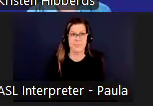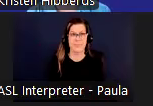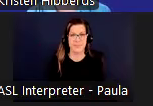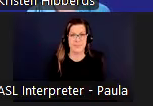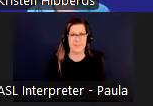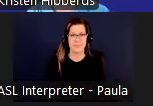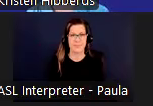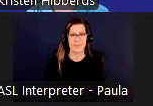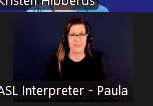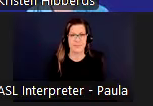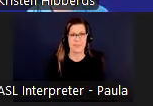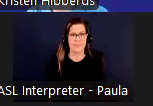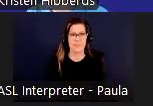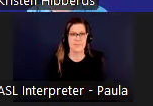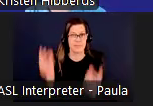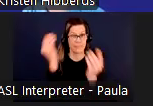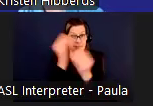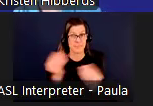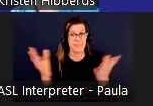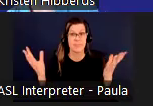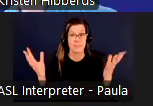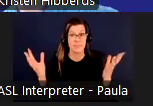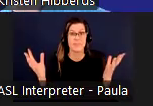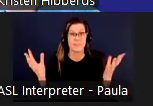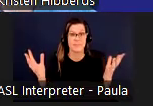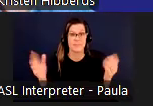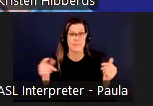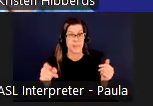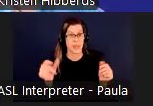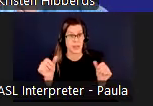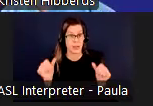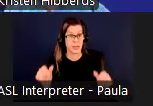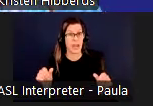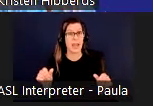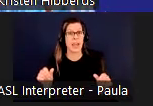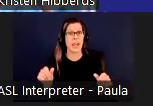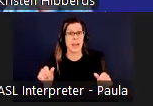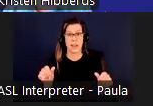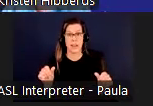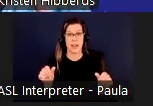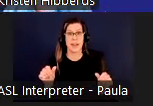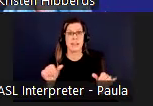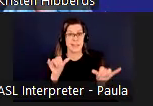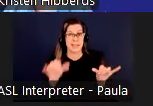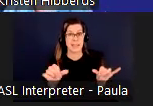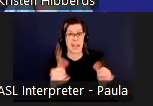I just want to let you know you can stay up to date on the progress of the